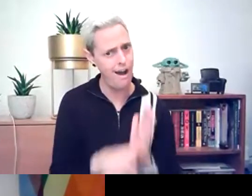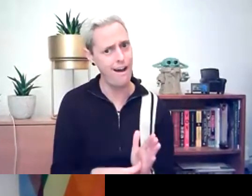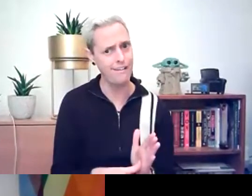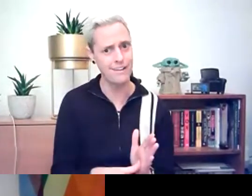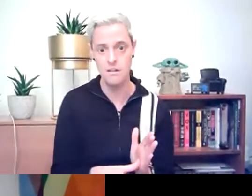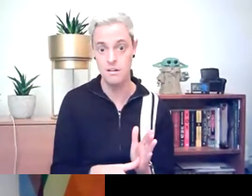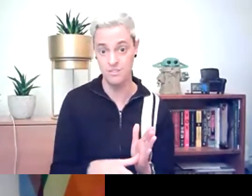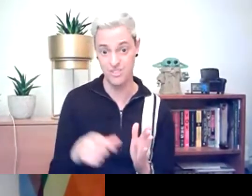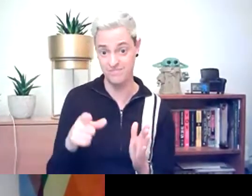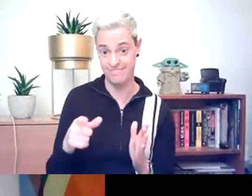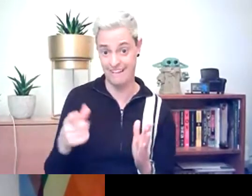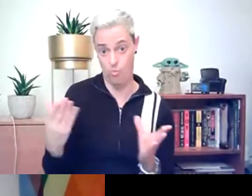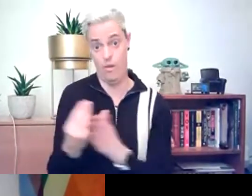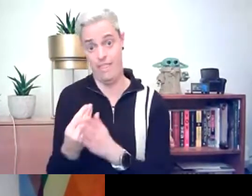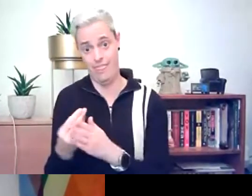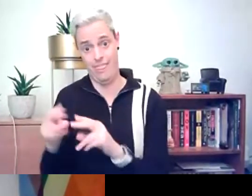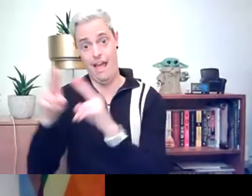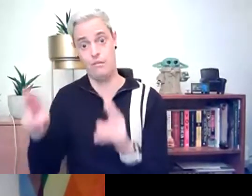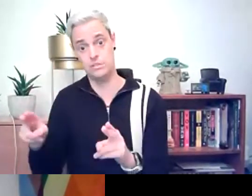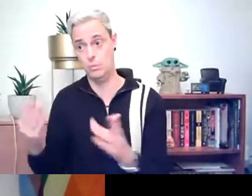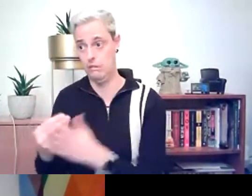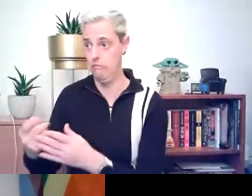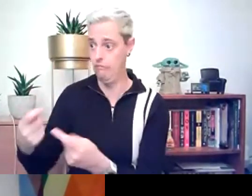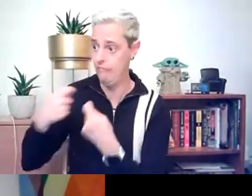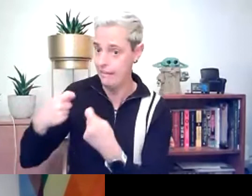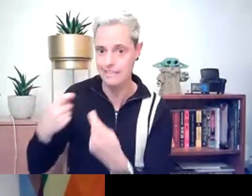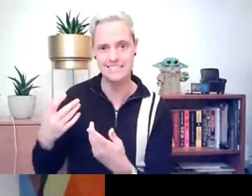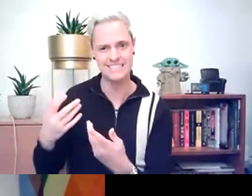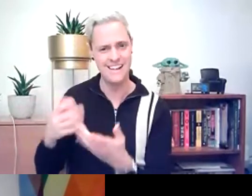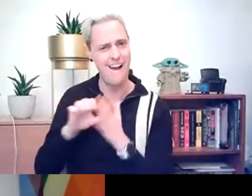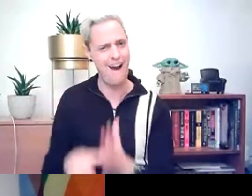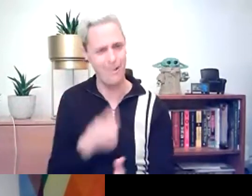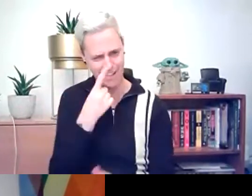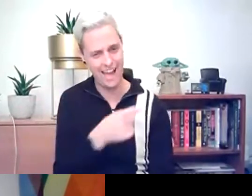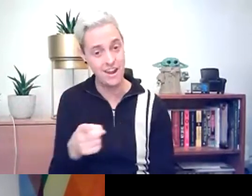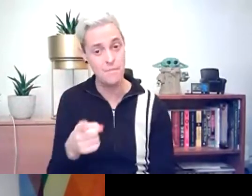so for housing and food and things. 18:52:19 Yeah, but find it find where you